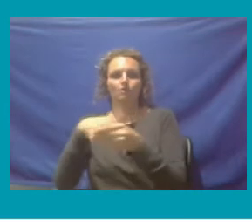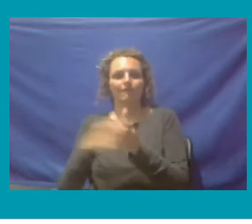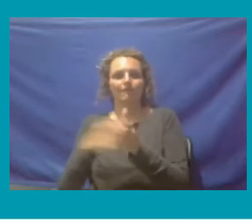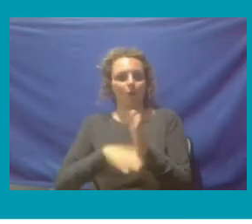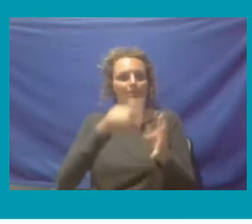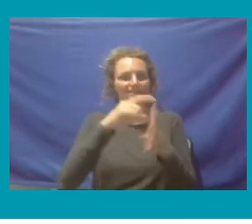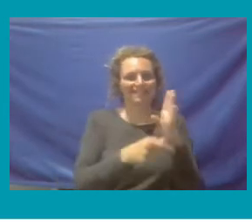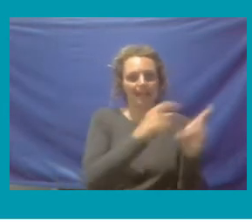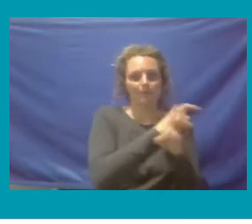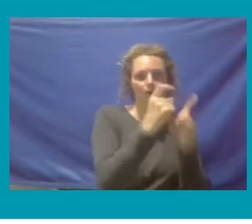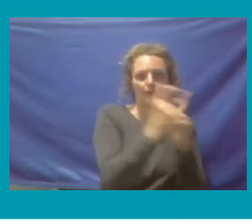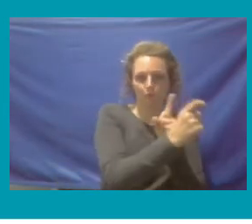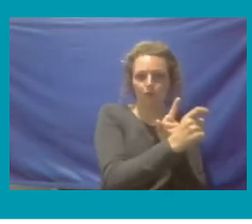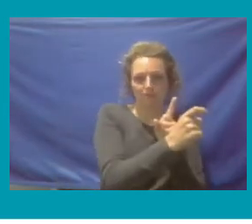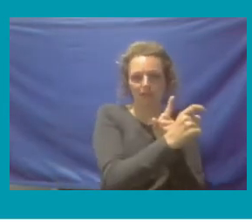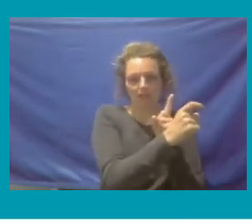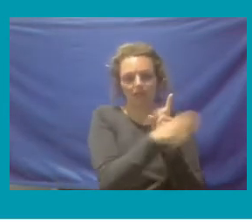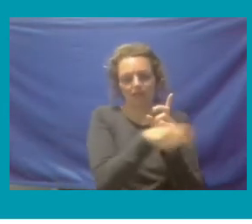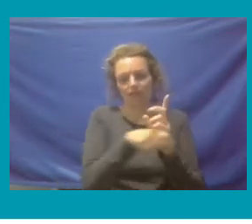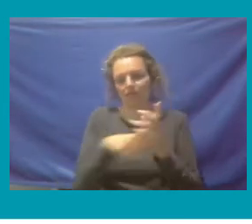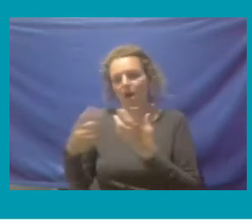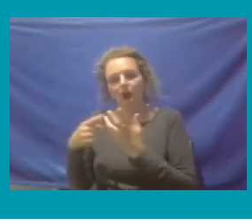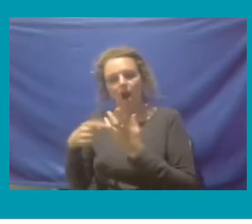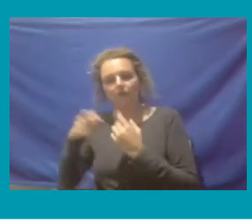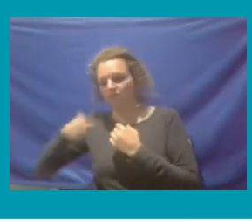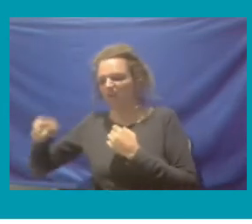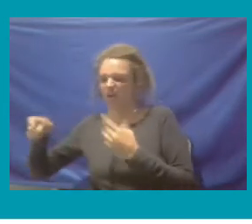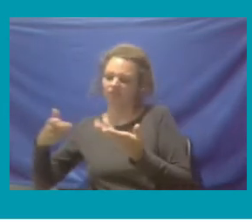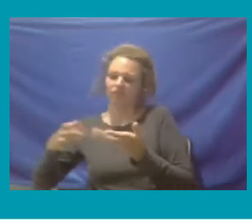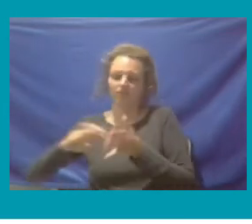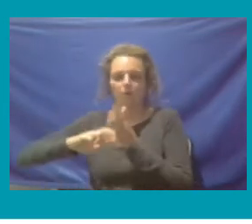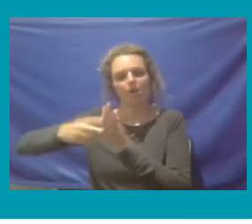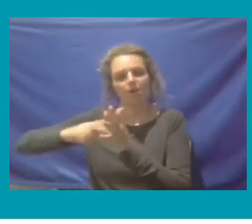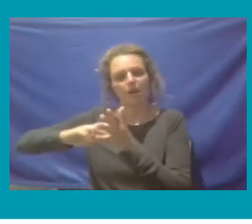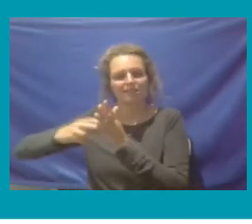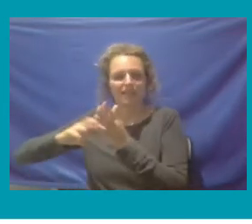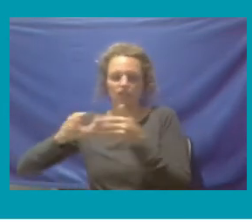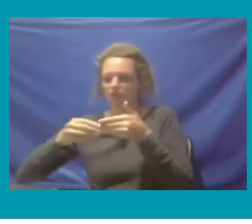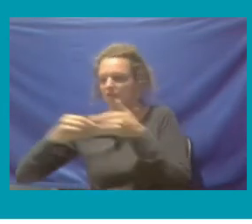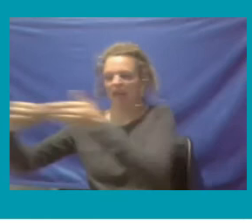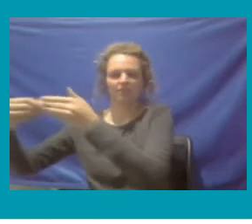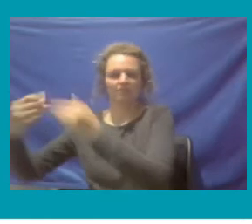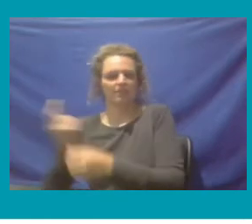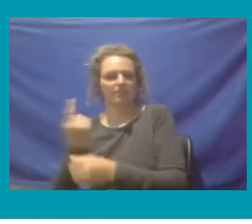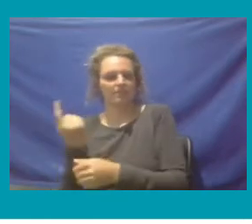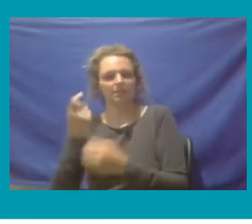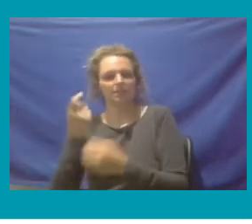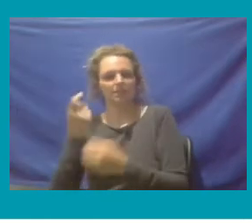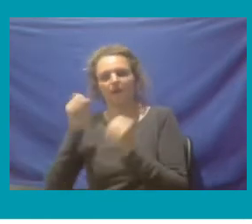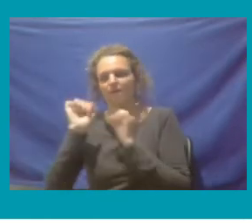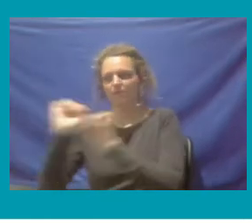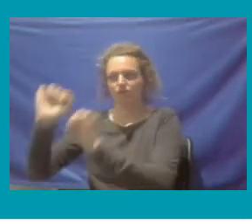is one of its strongest on USP's. What other USP's does it have? If I ws a disabled candidate coming to